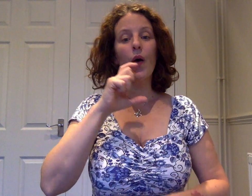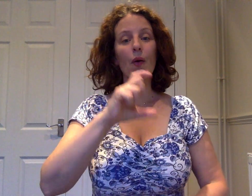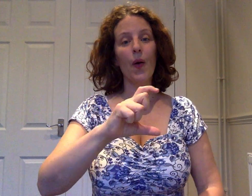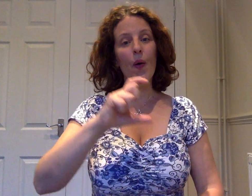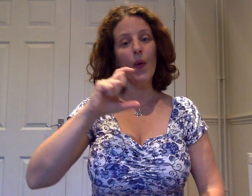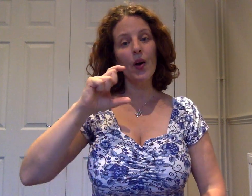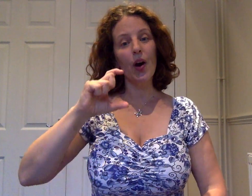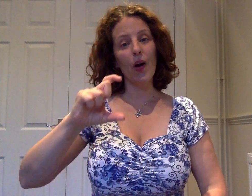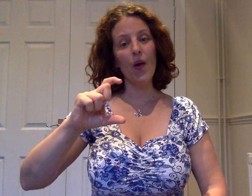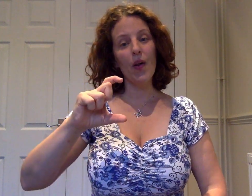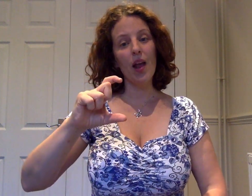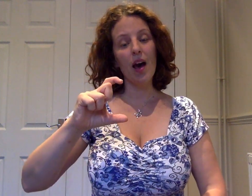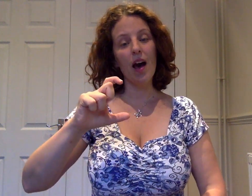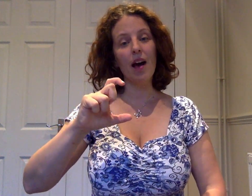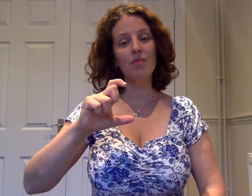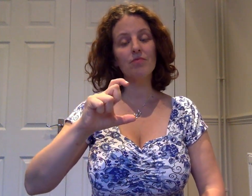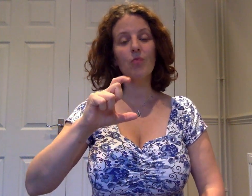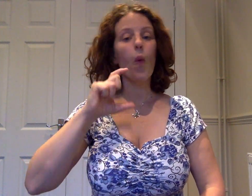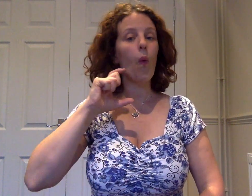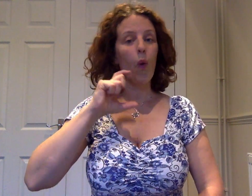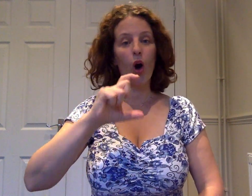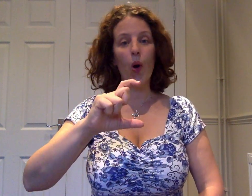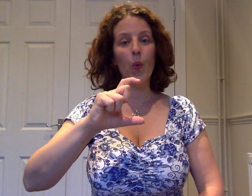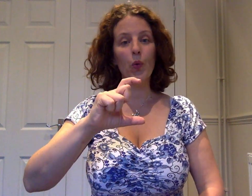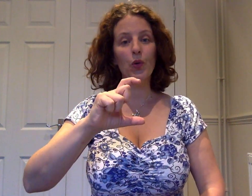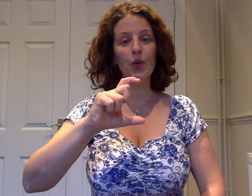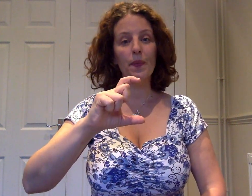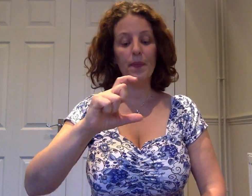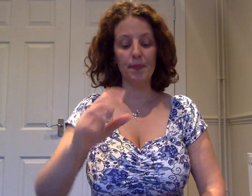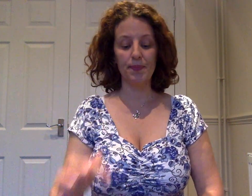Coke